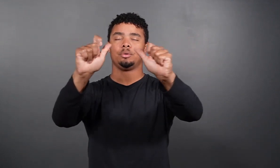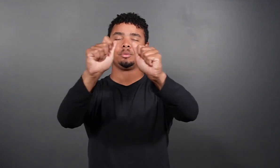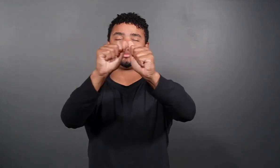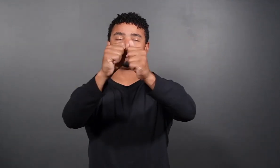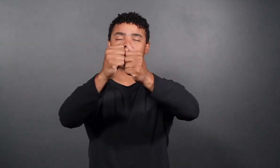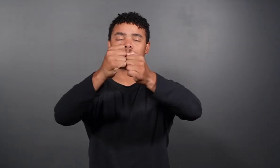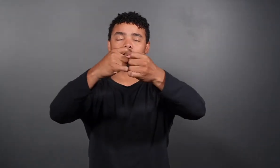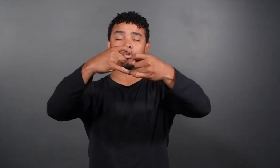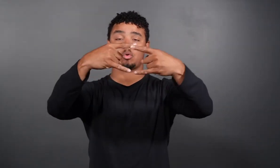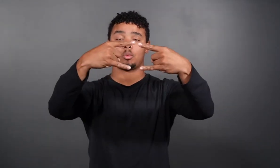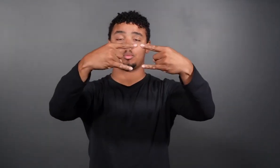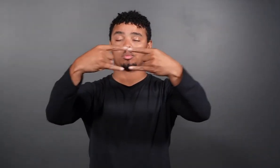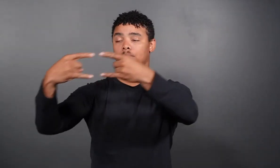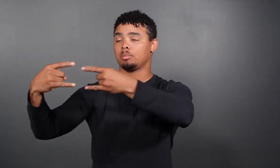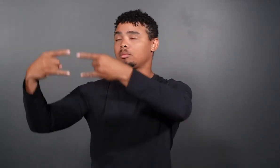the image returns to its place on the menu screen